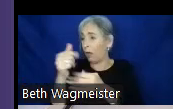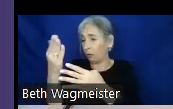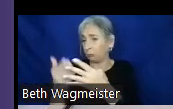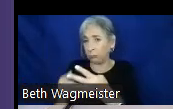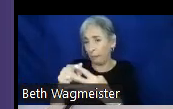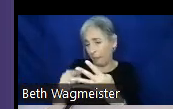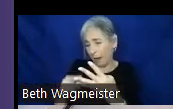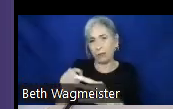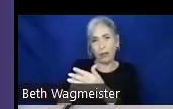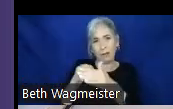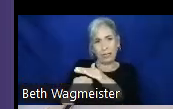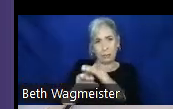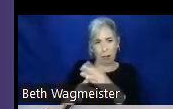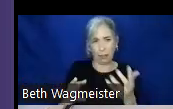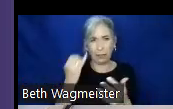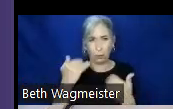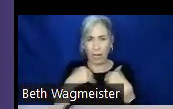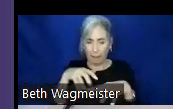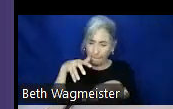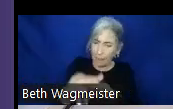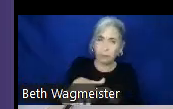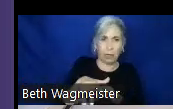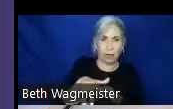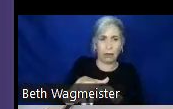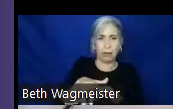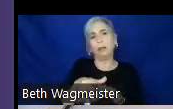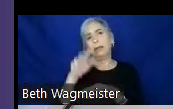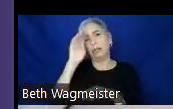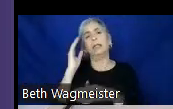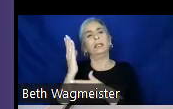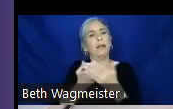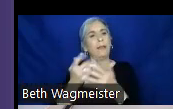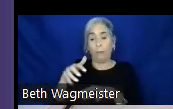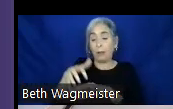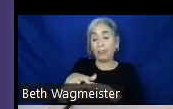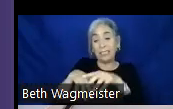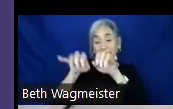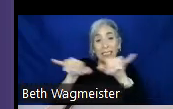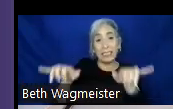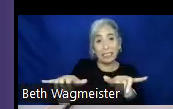for instance. By putting the stuff we could build into systems into systems.